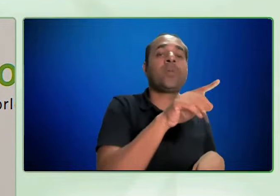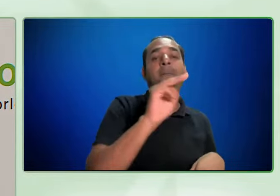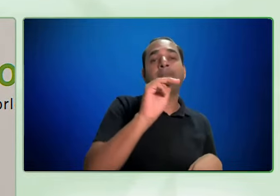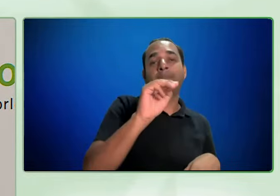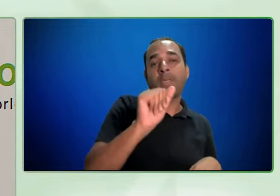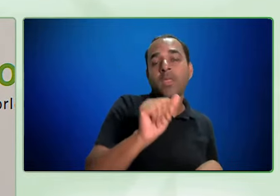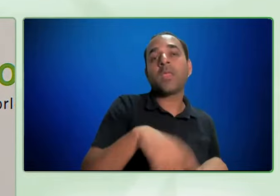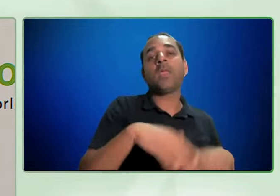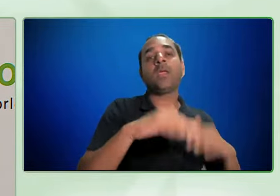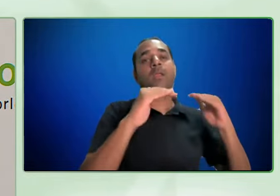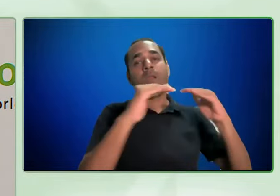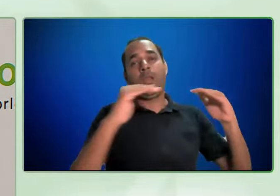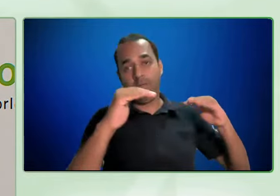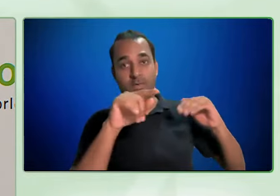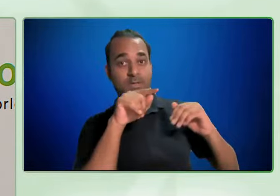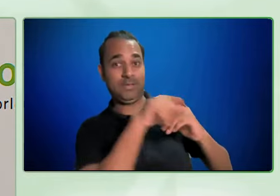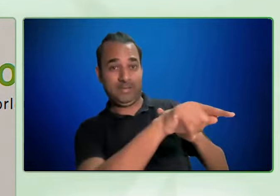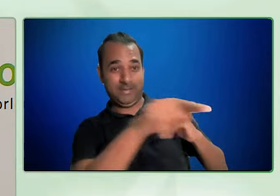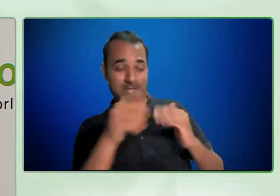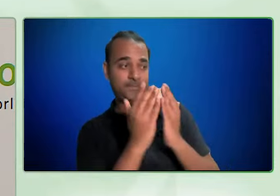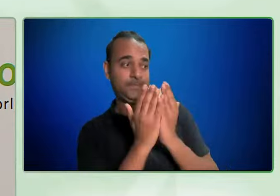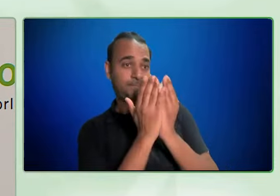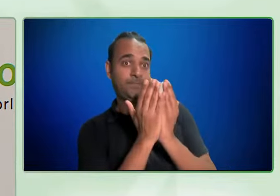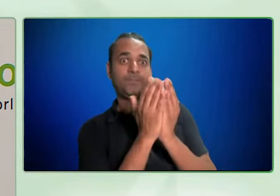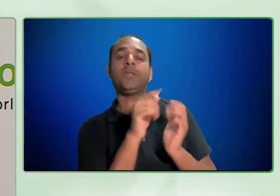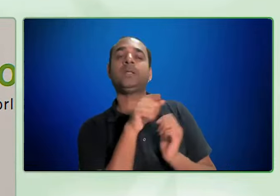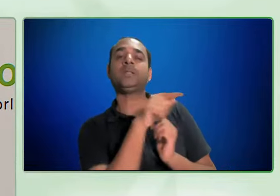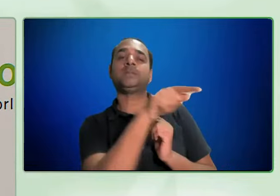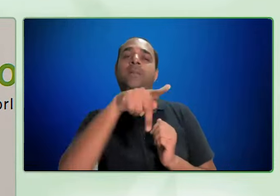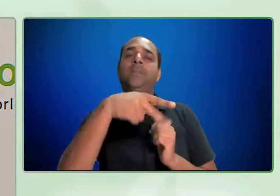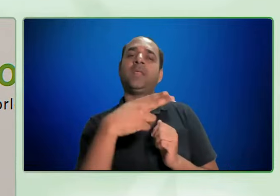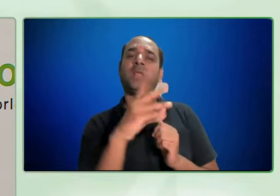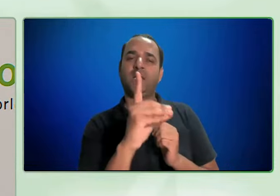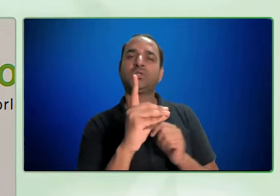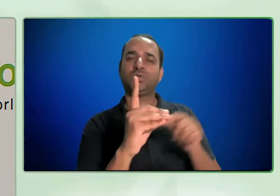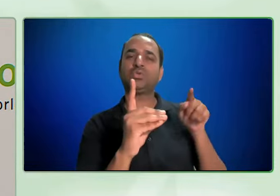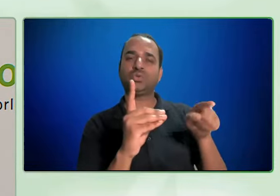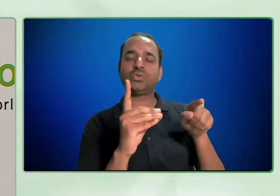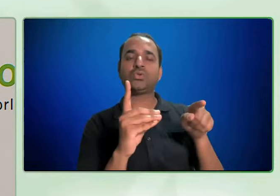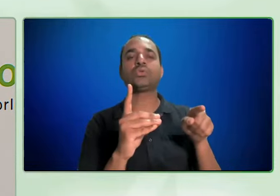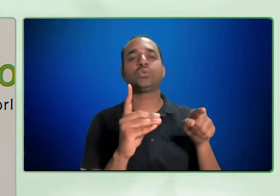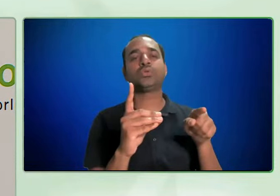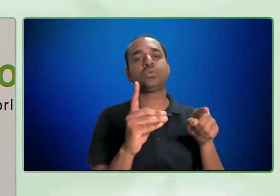We have to try to involve them at university, to offer them the possibilities to study,